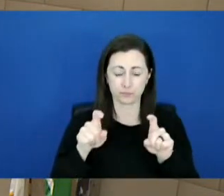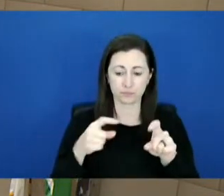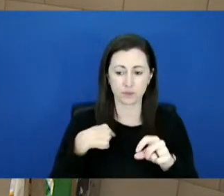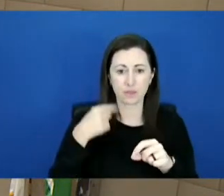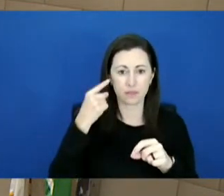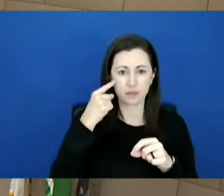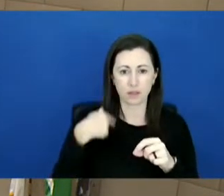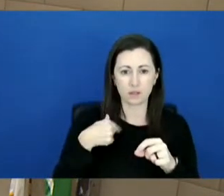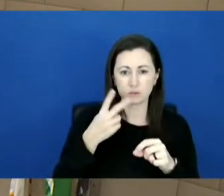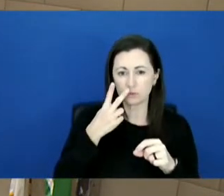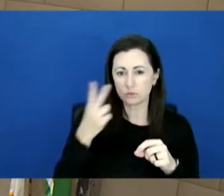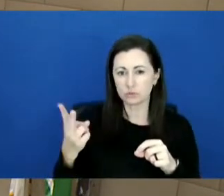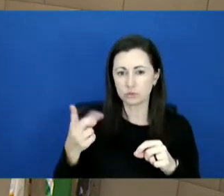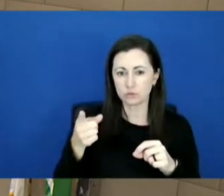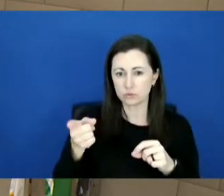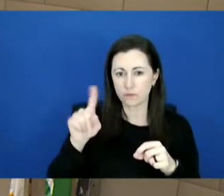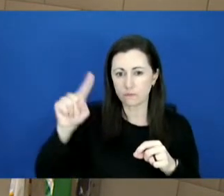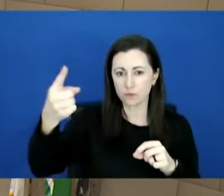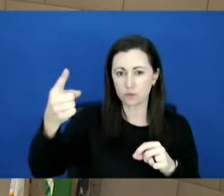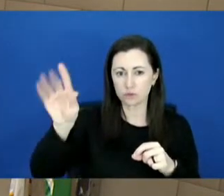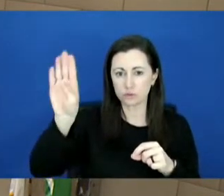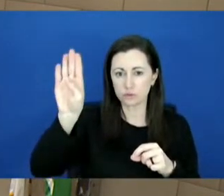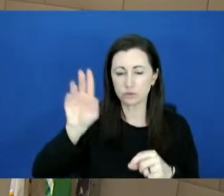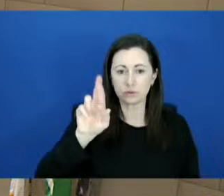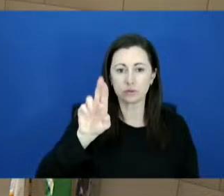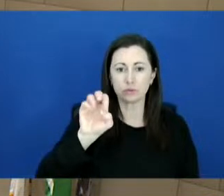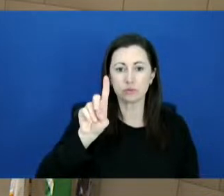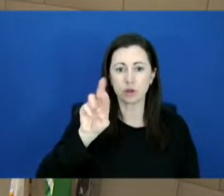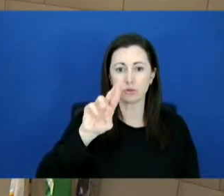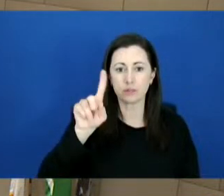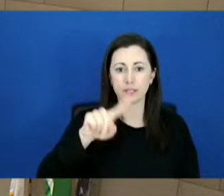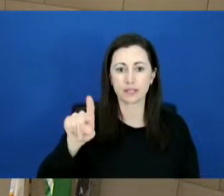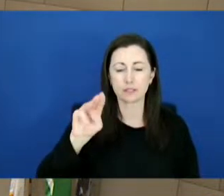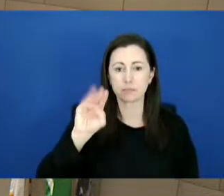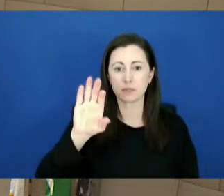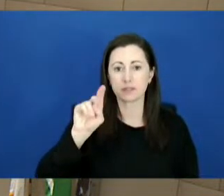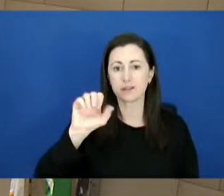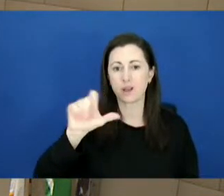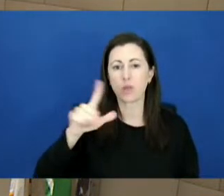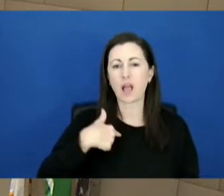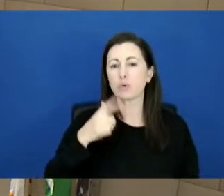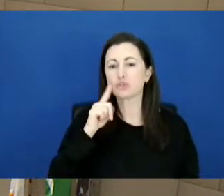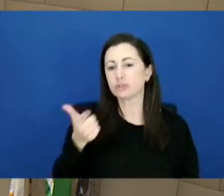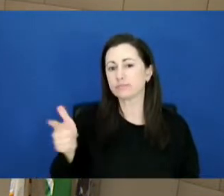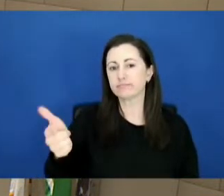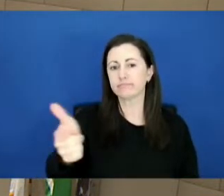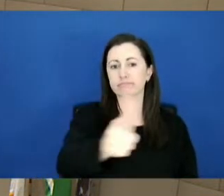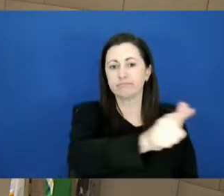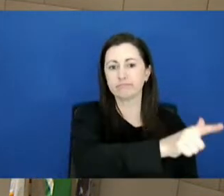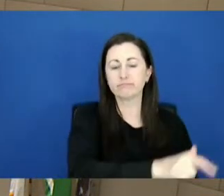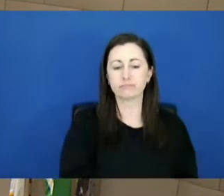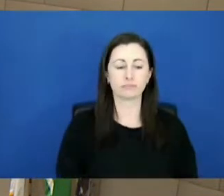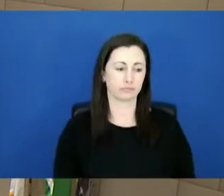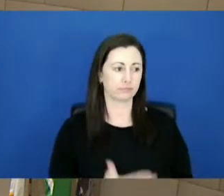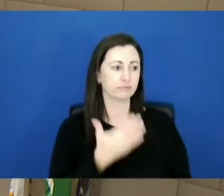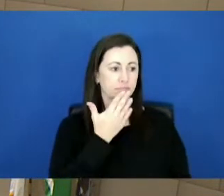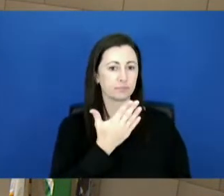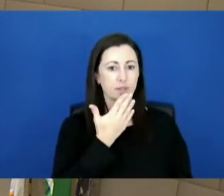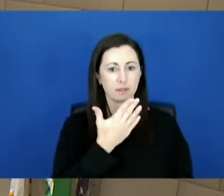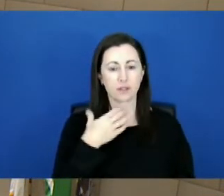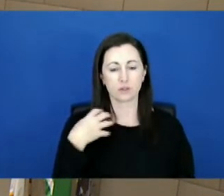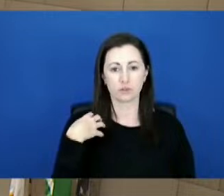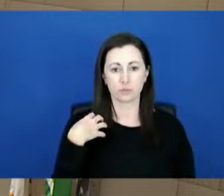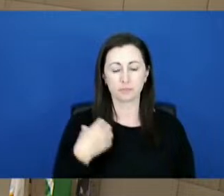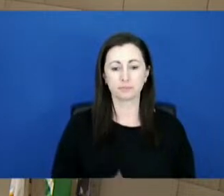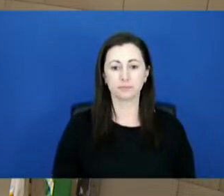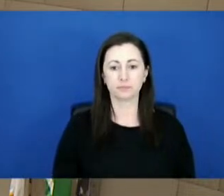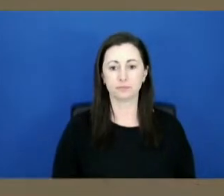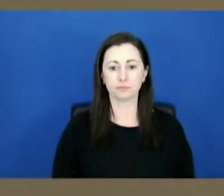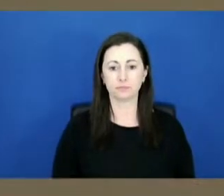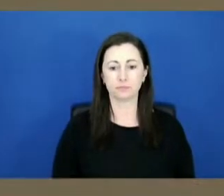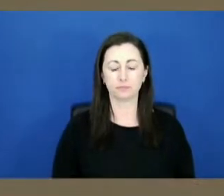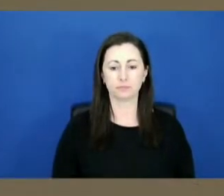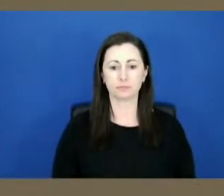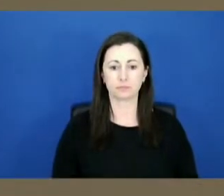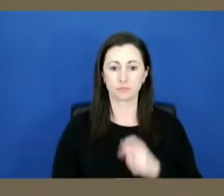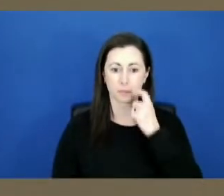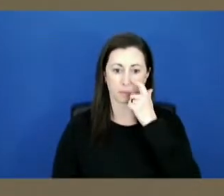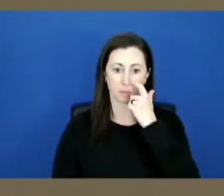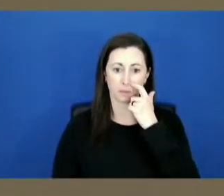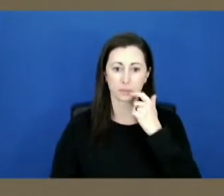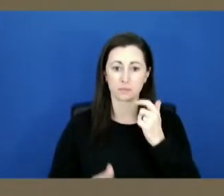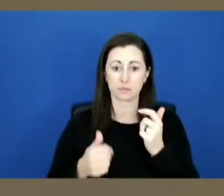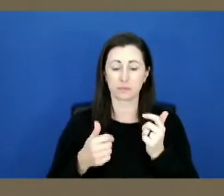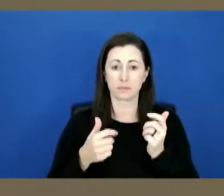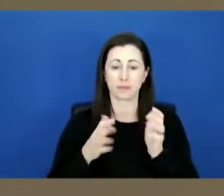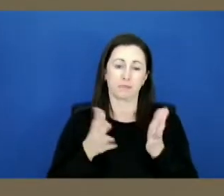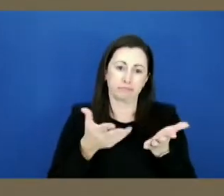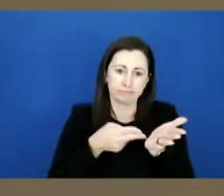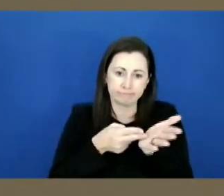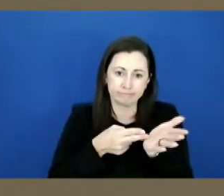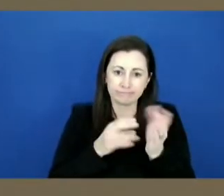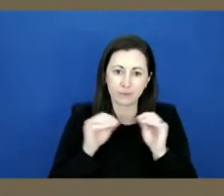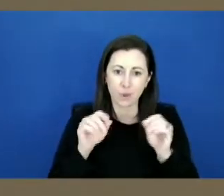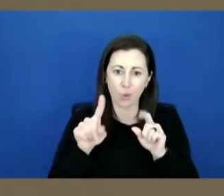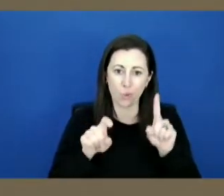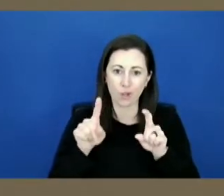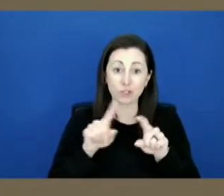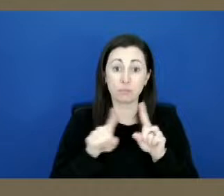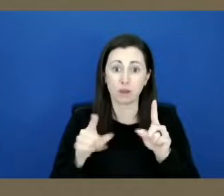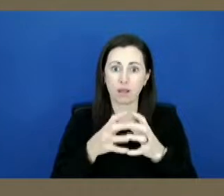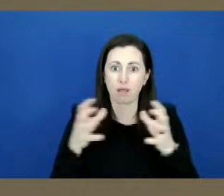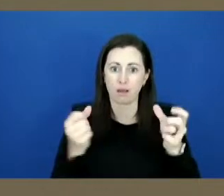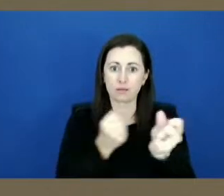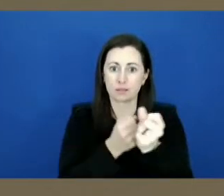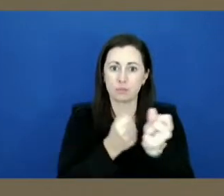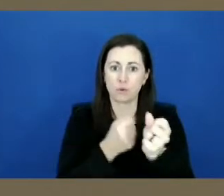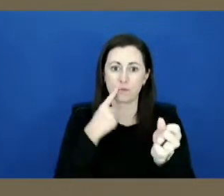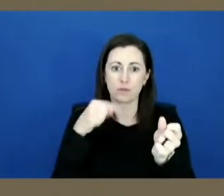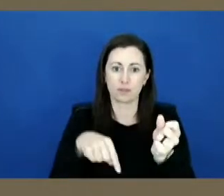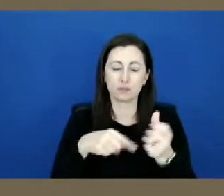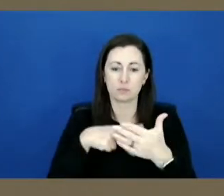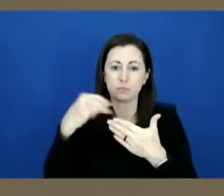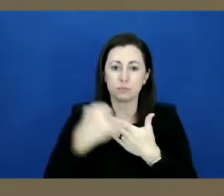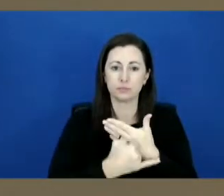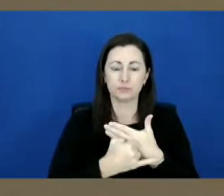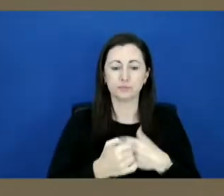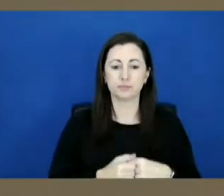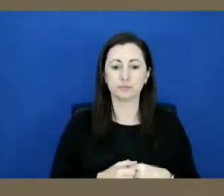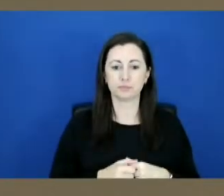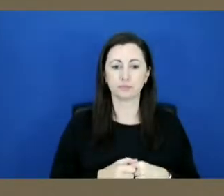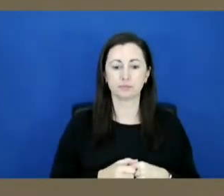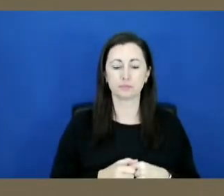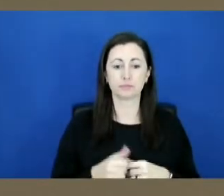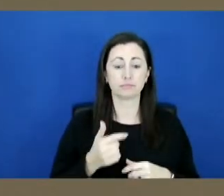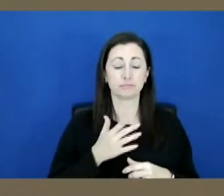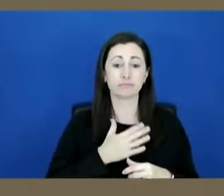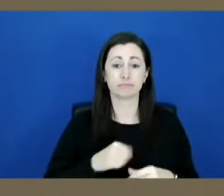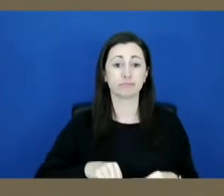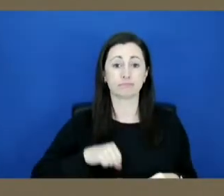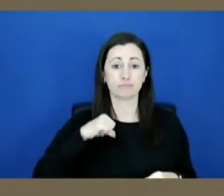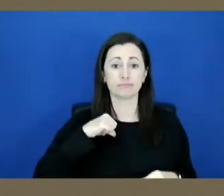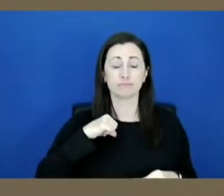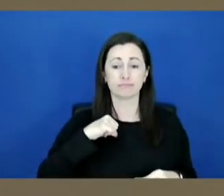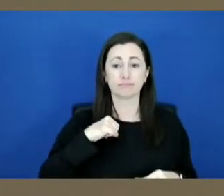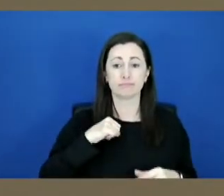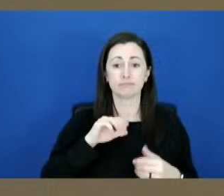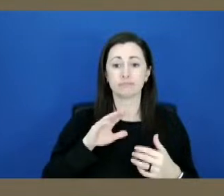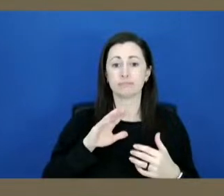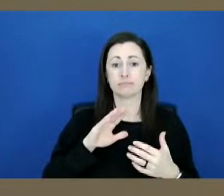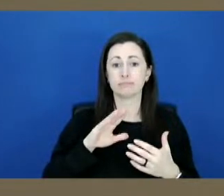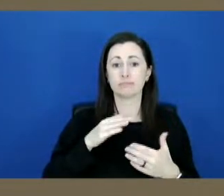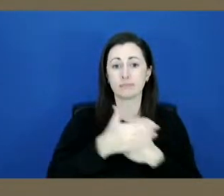LET'S OPEN IT UP FOR QUESTIONS.